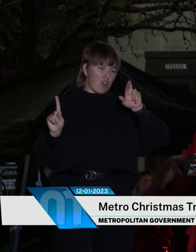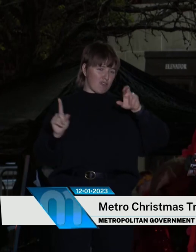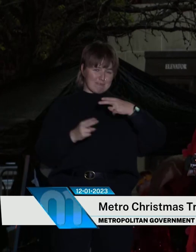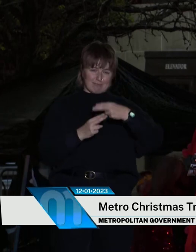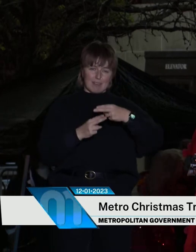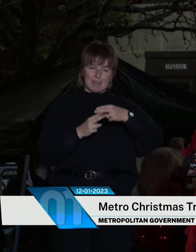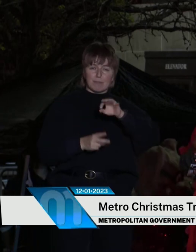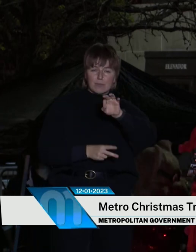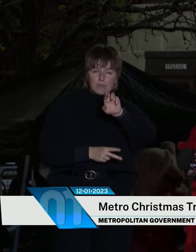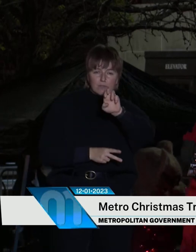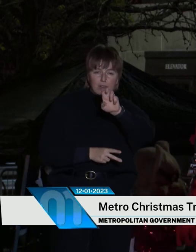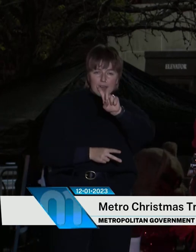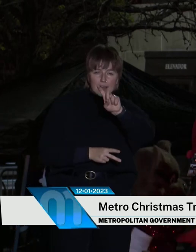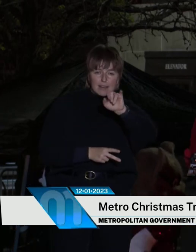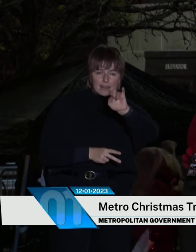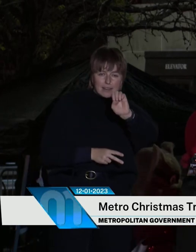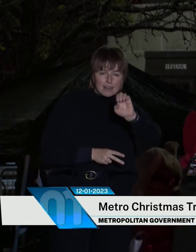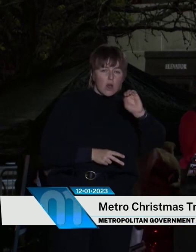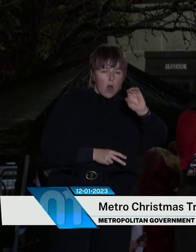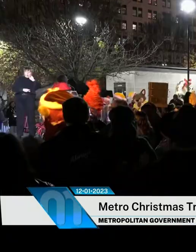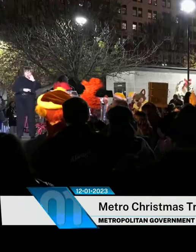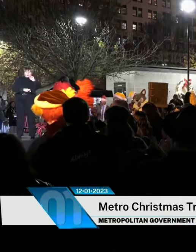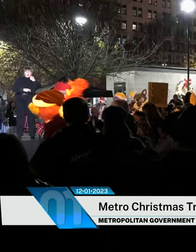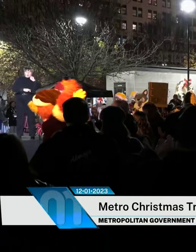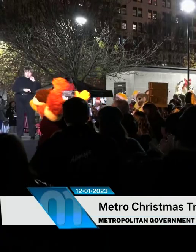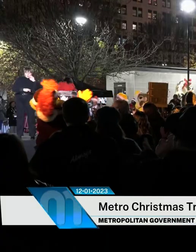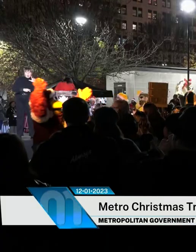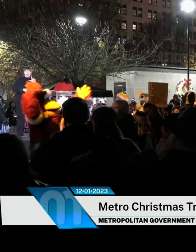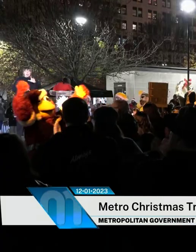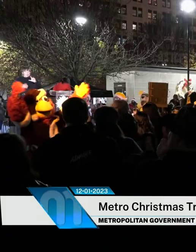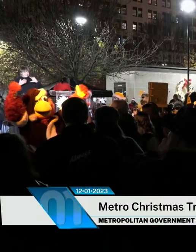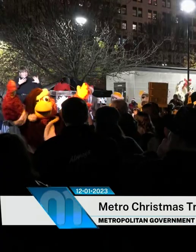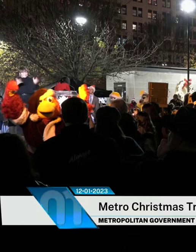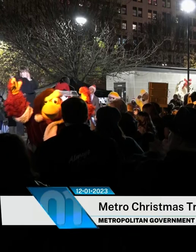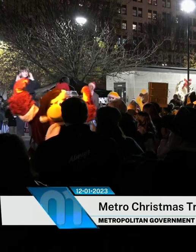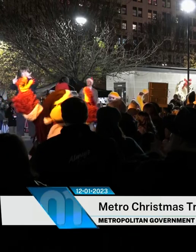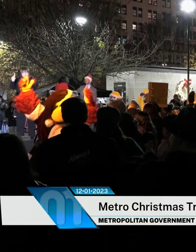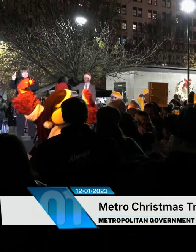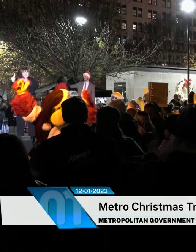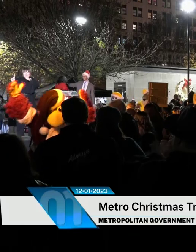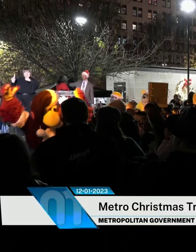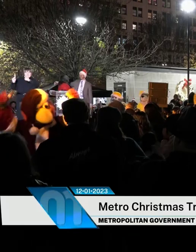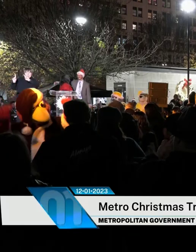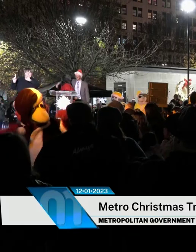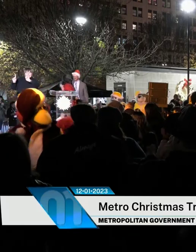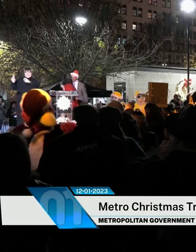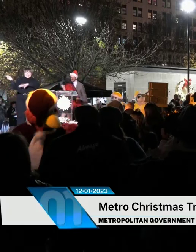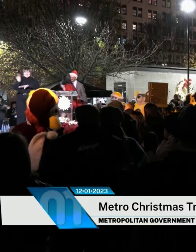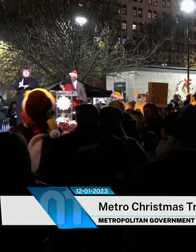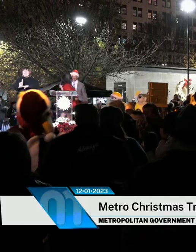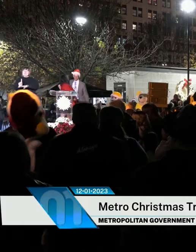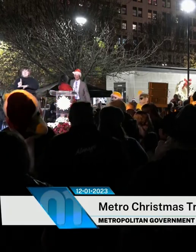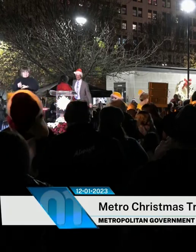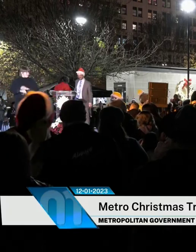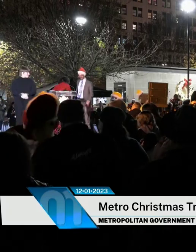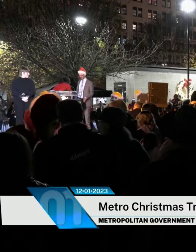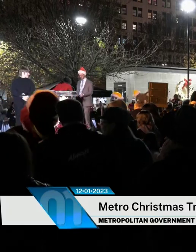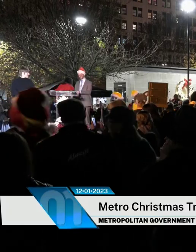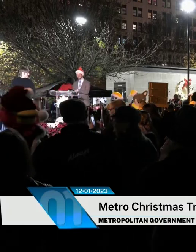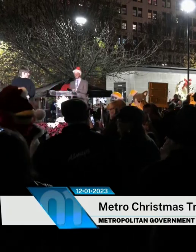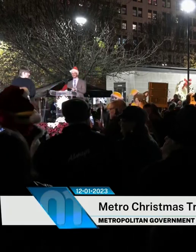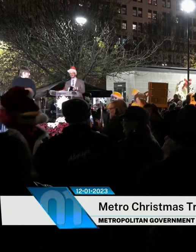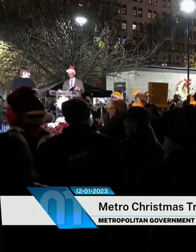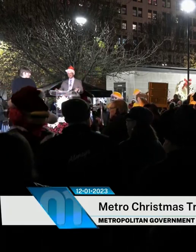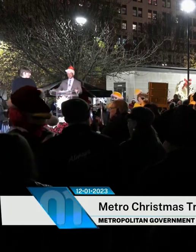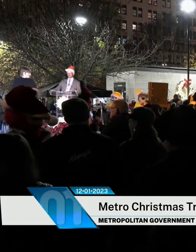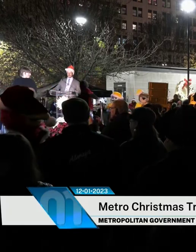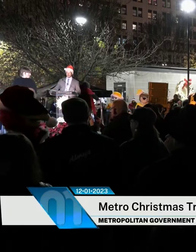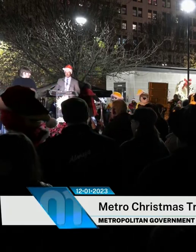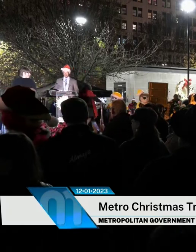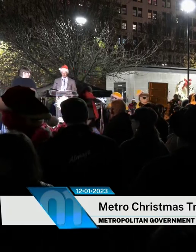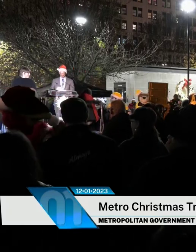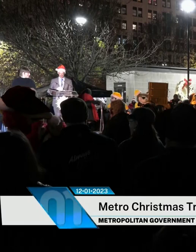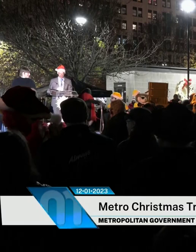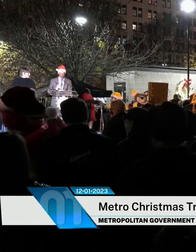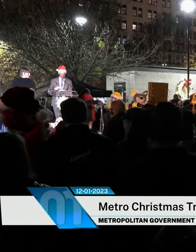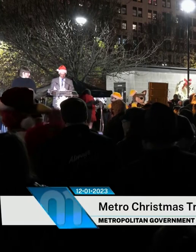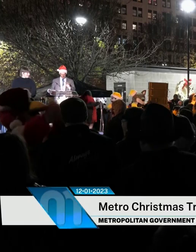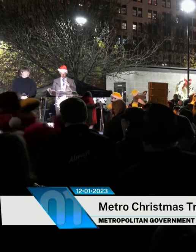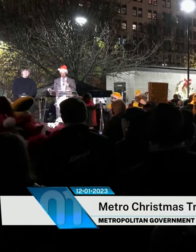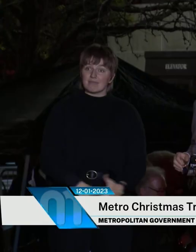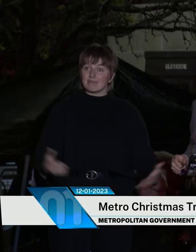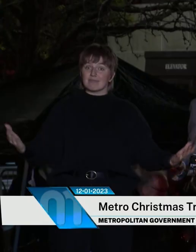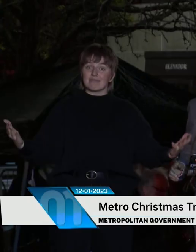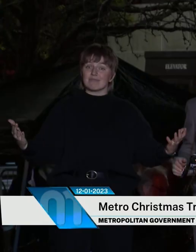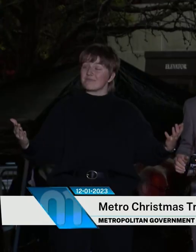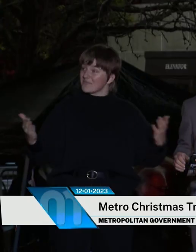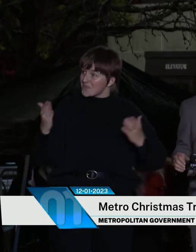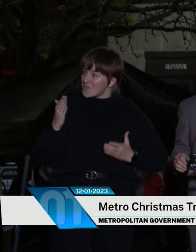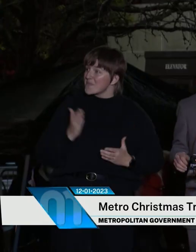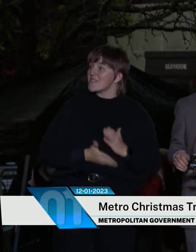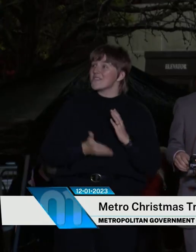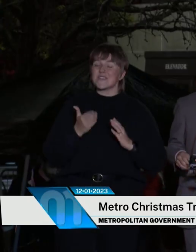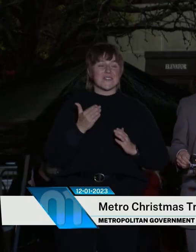ADO, OUR MAYOR, FREDDY O'CONNELL